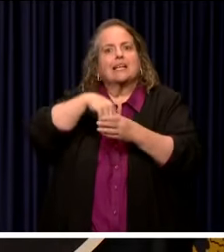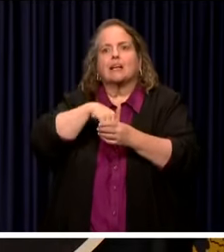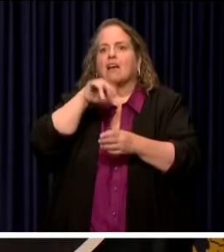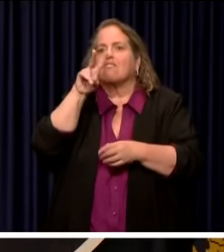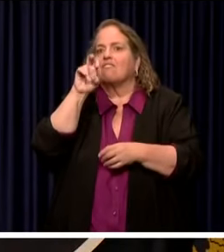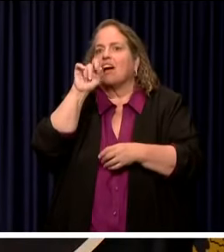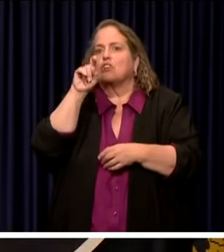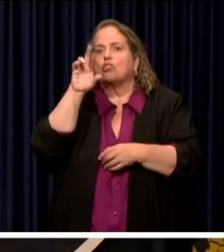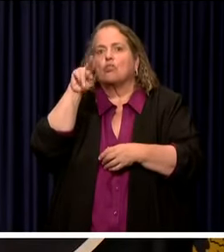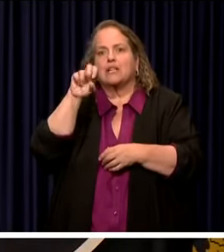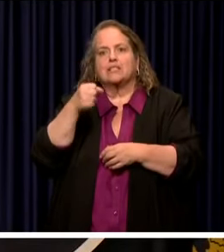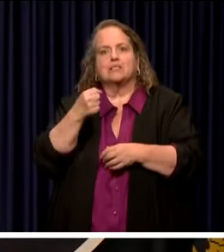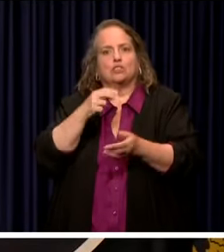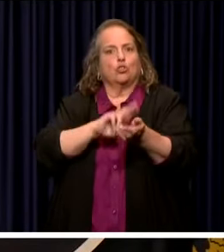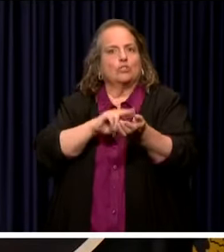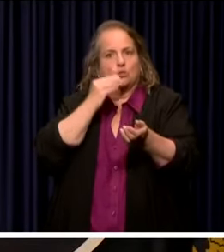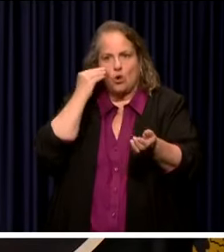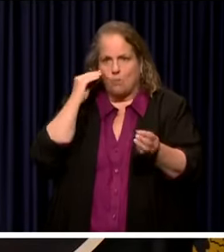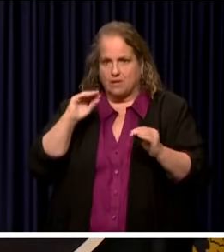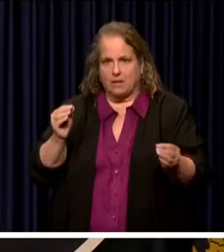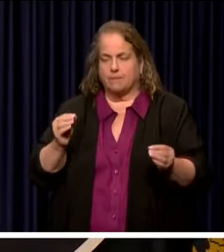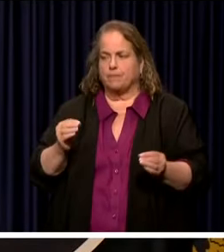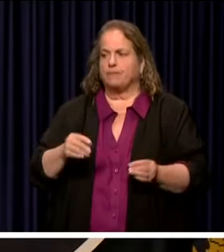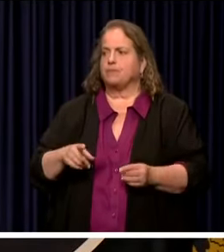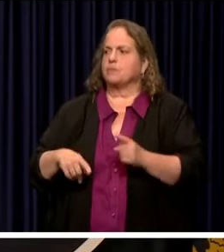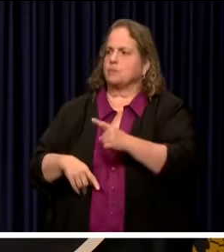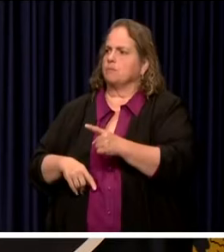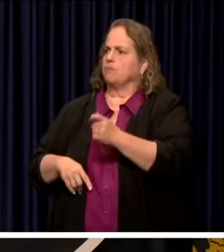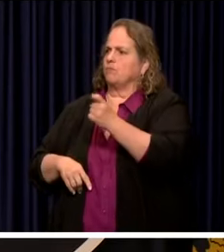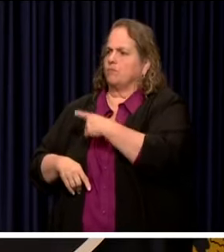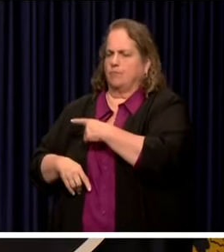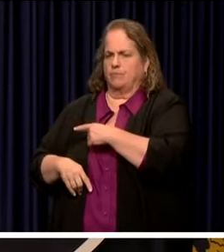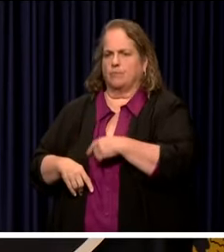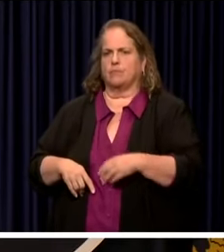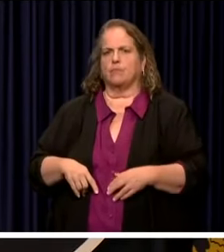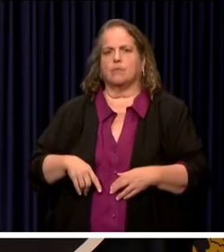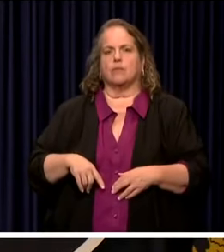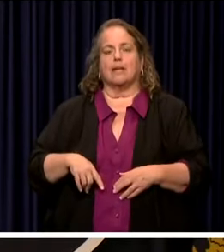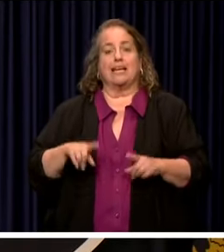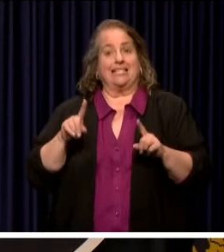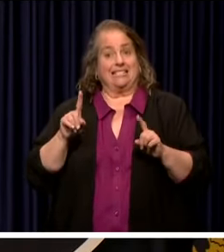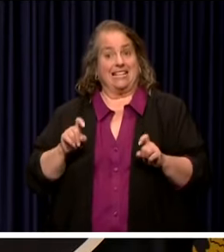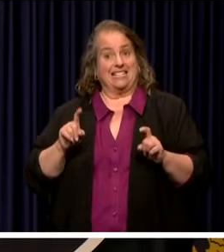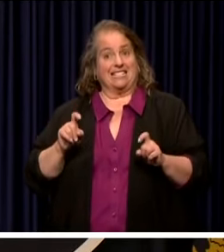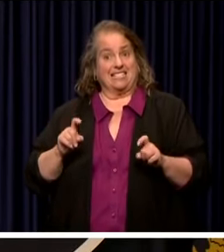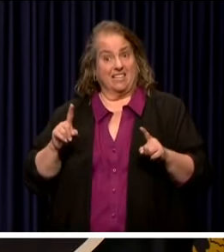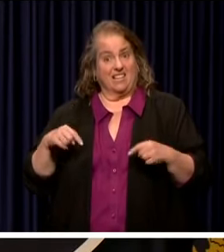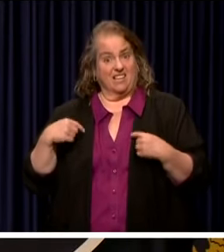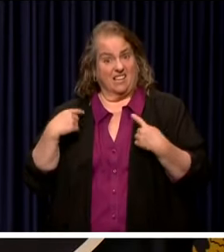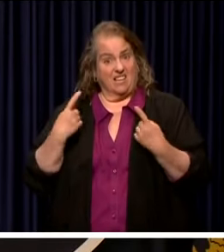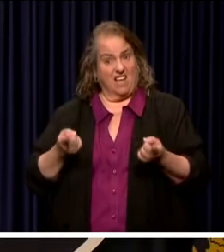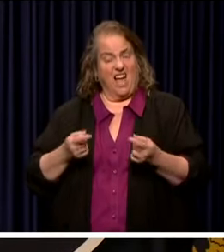WE'D BE ABOUT A FIFTH OF WHERE WE WOULD WANT TO GET ON GIVEN